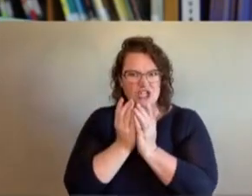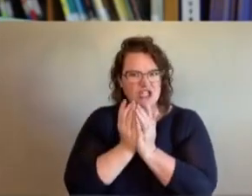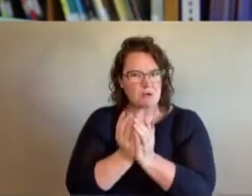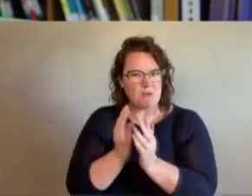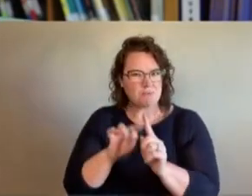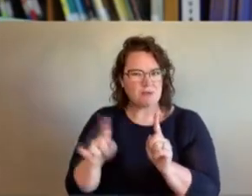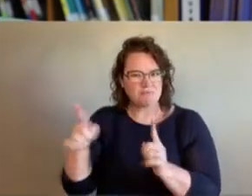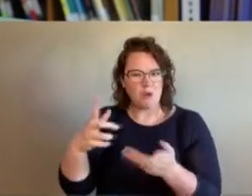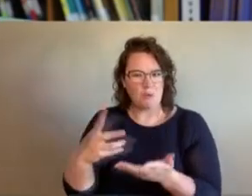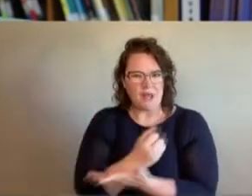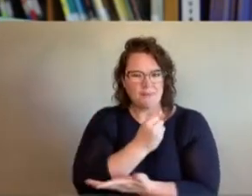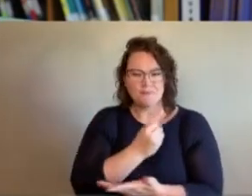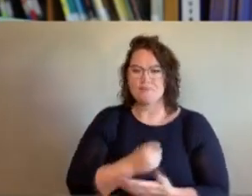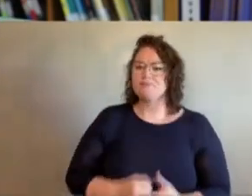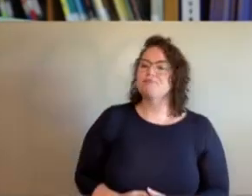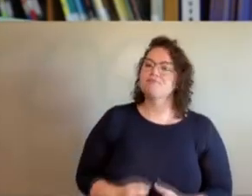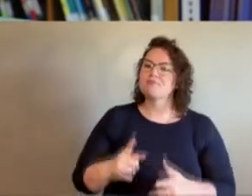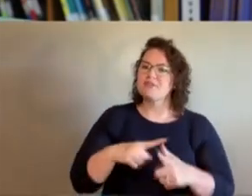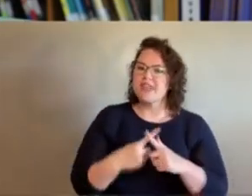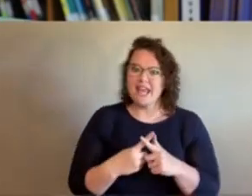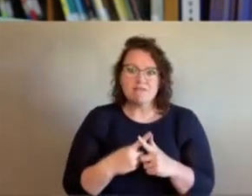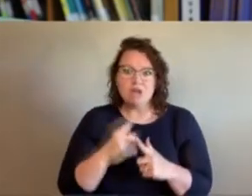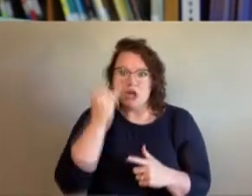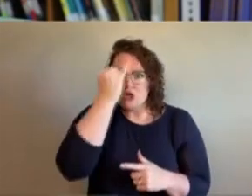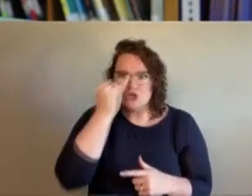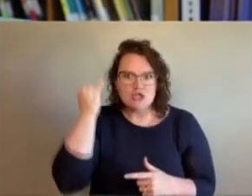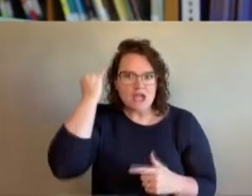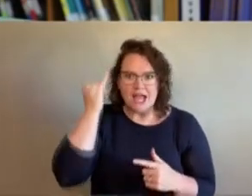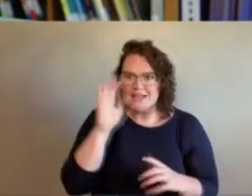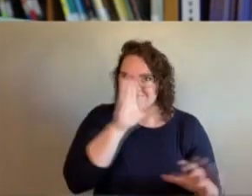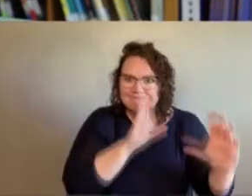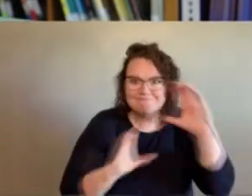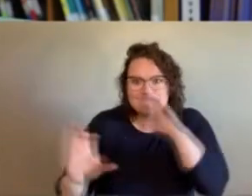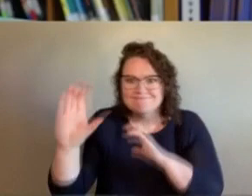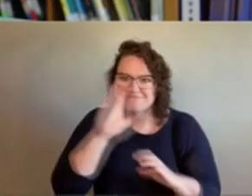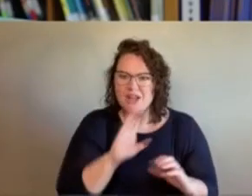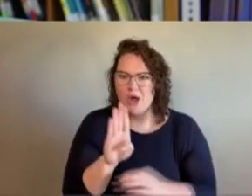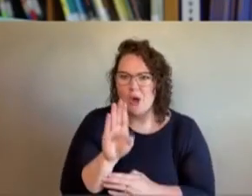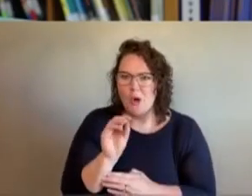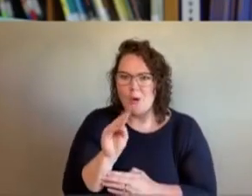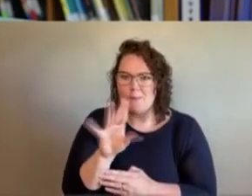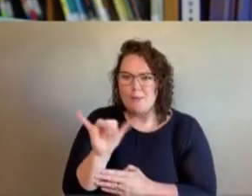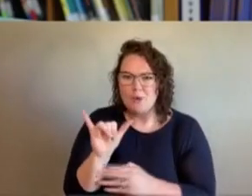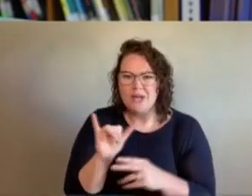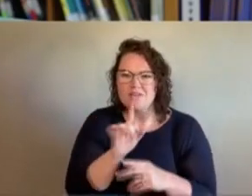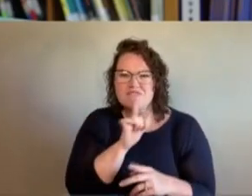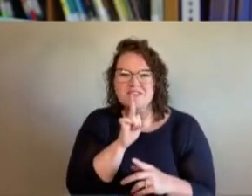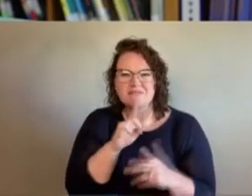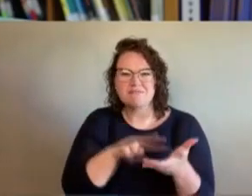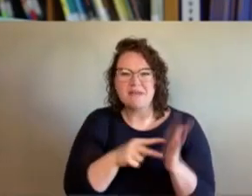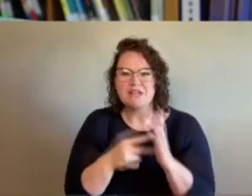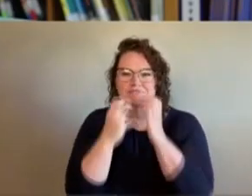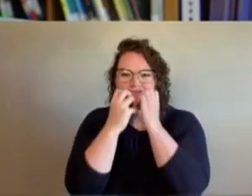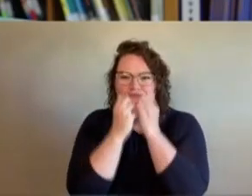knew what had happened. This big angry ape try to steal his ship.